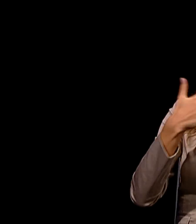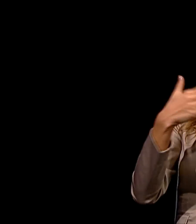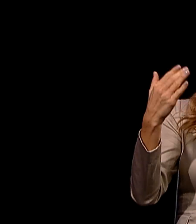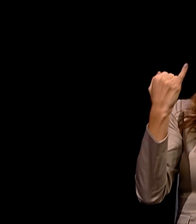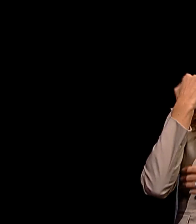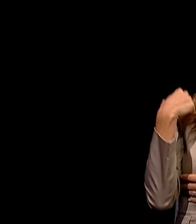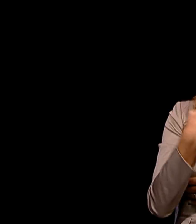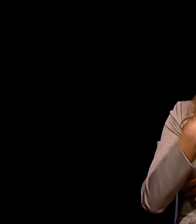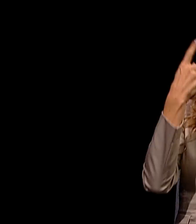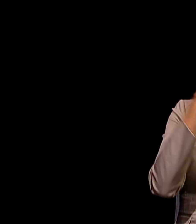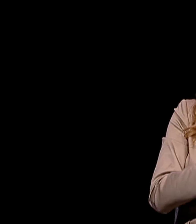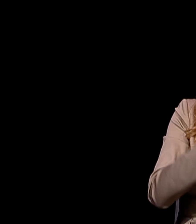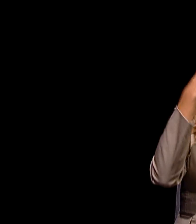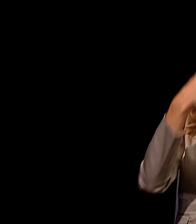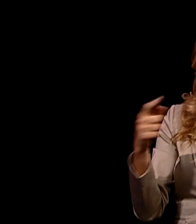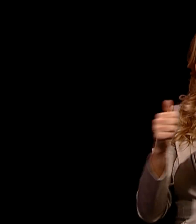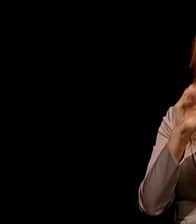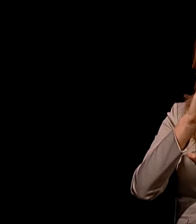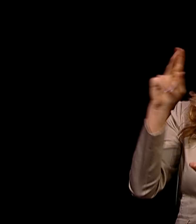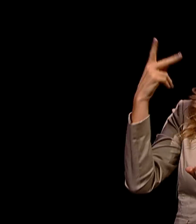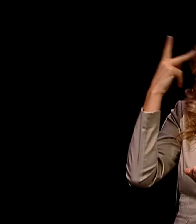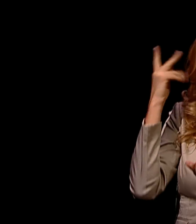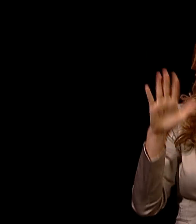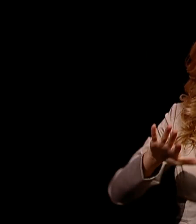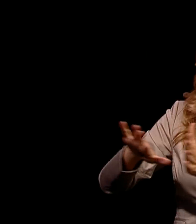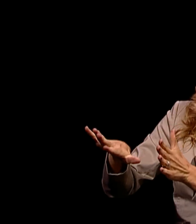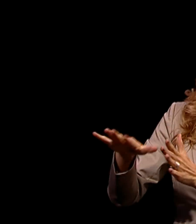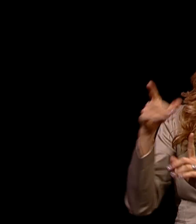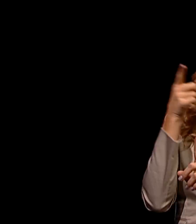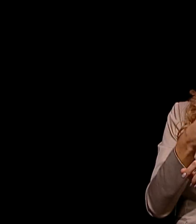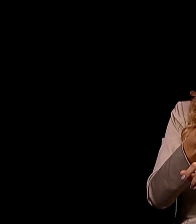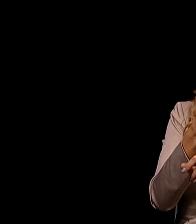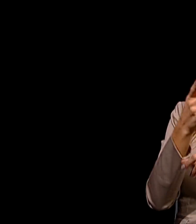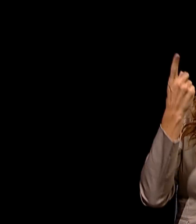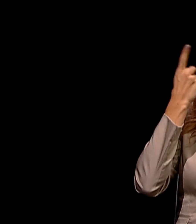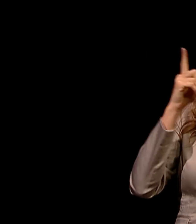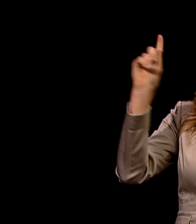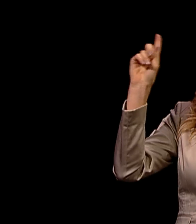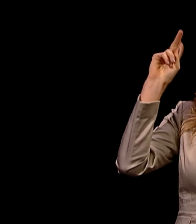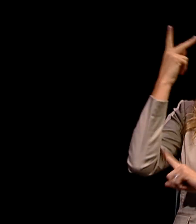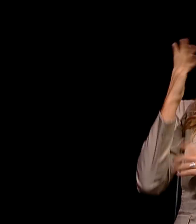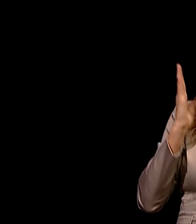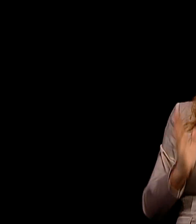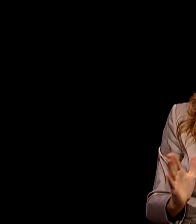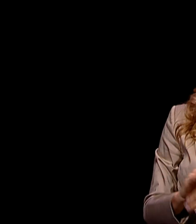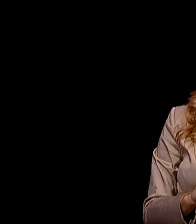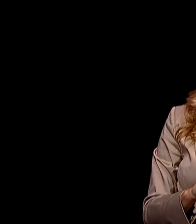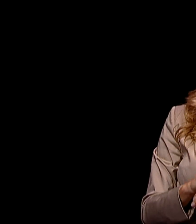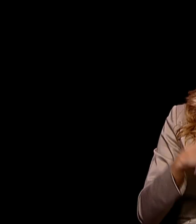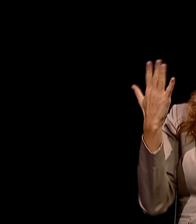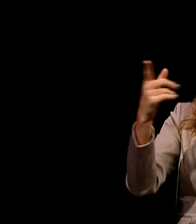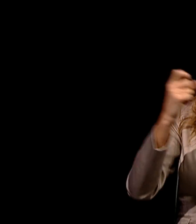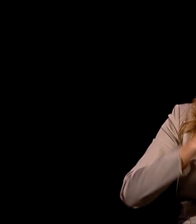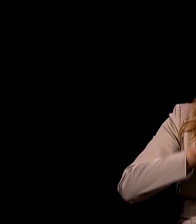president and regardless of whether we agree or disagree with this politics, it's clear that he has been a